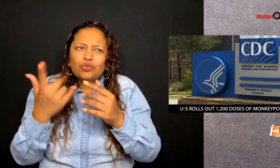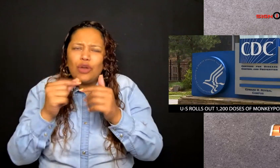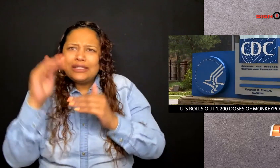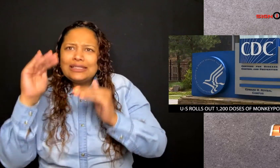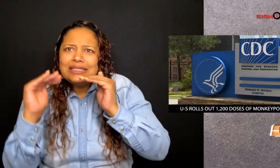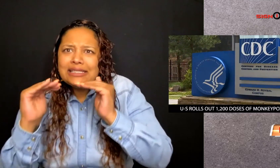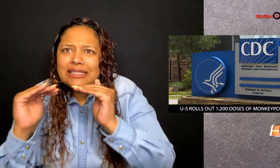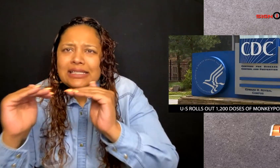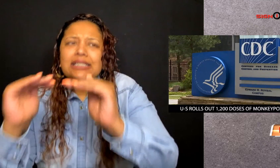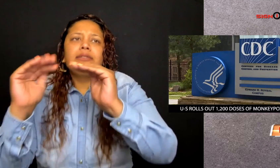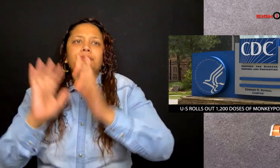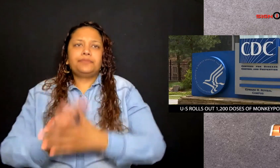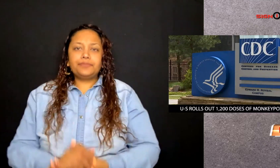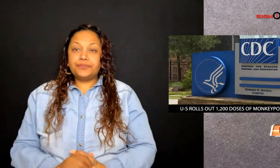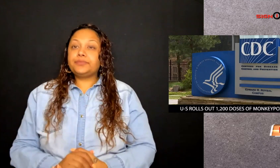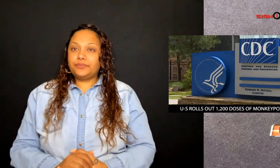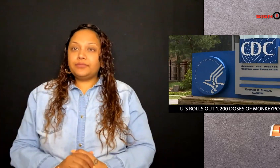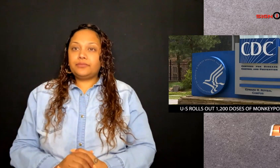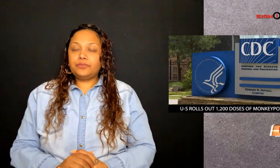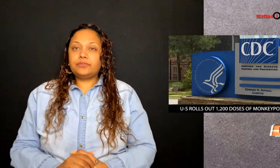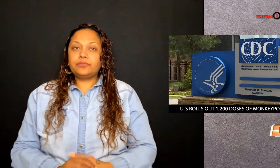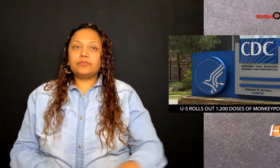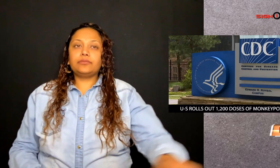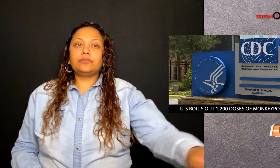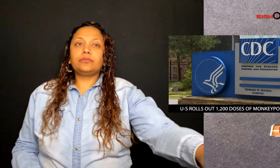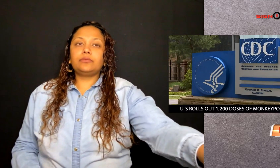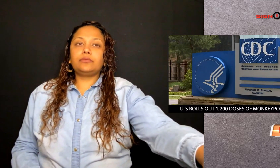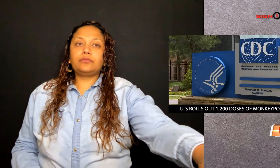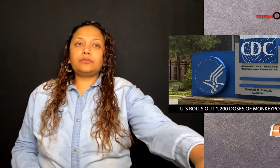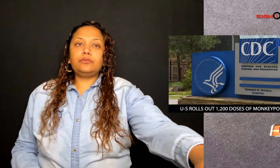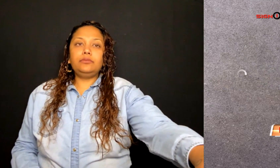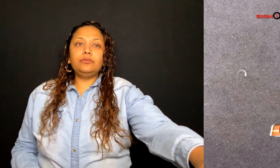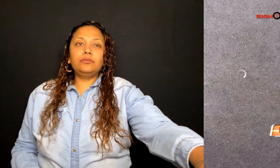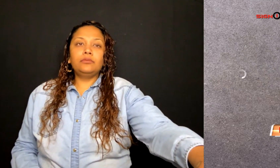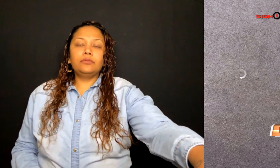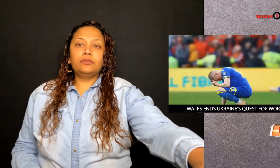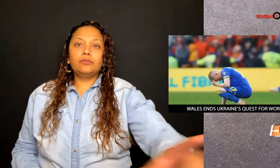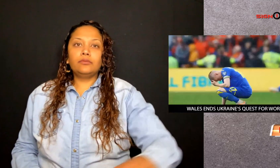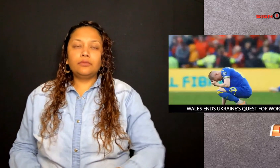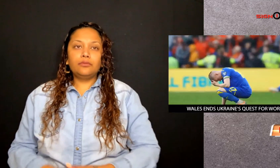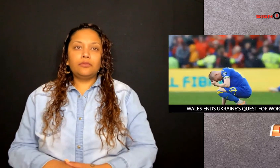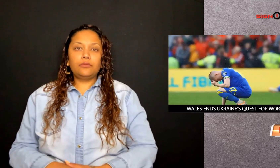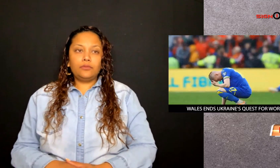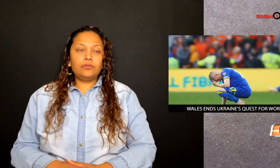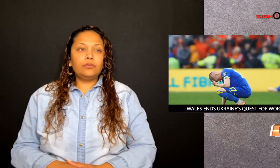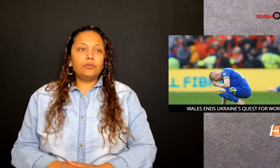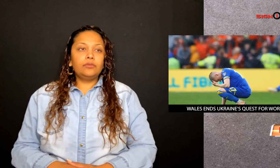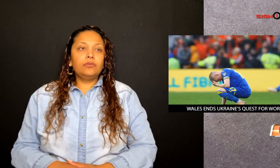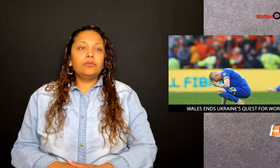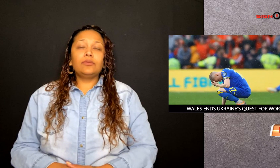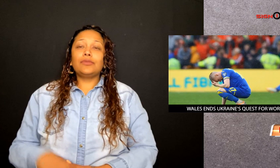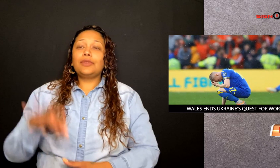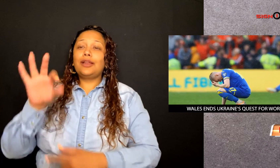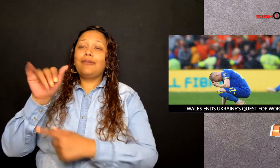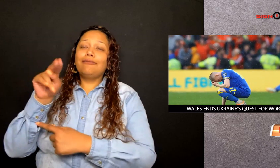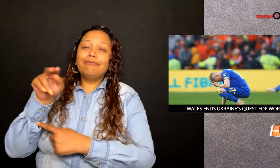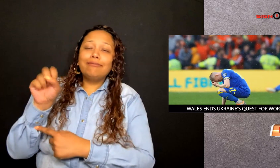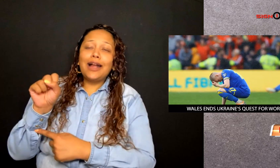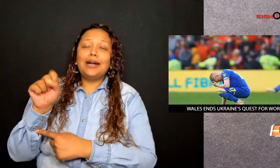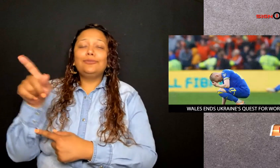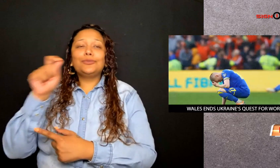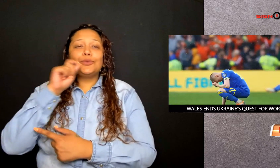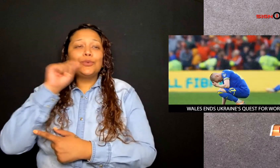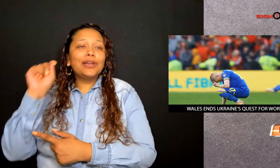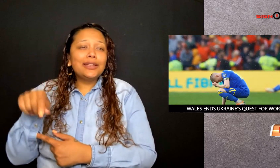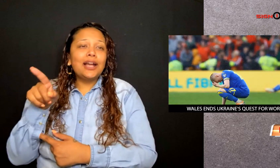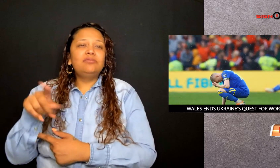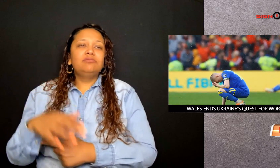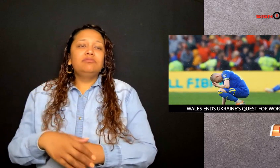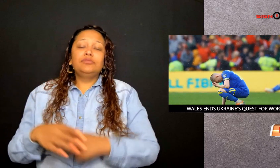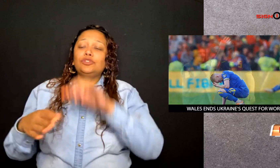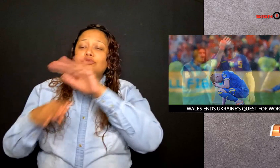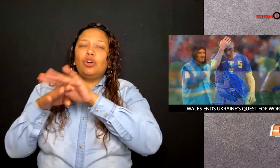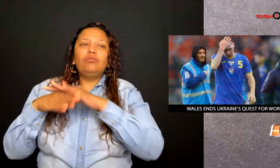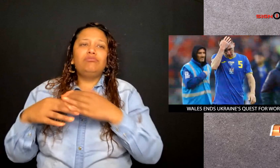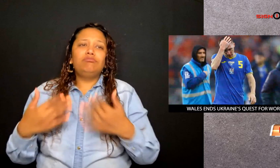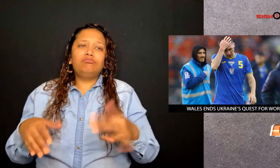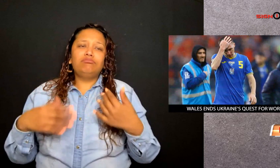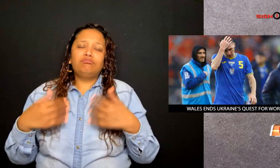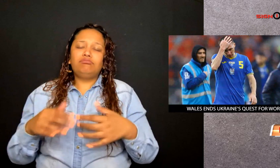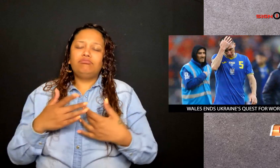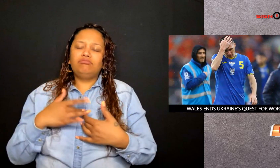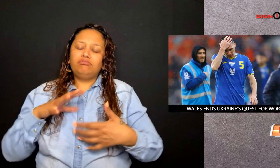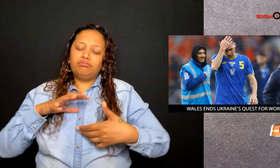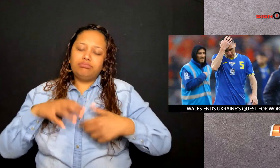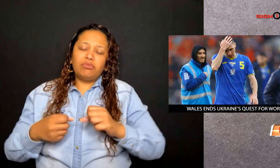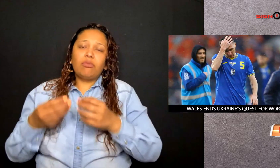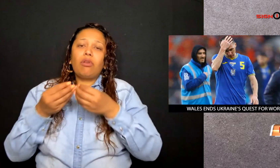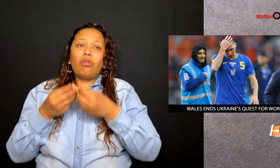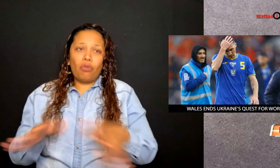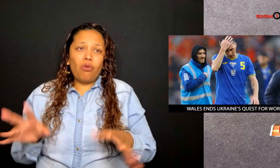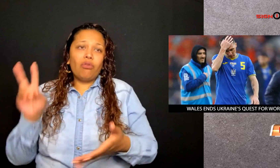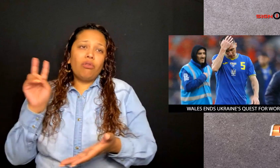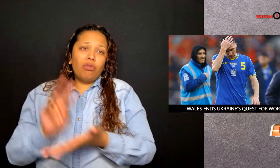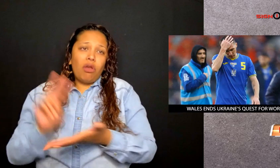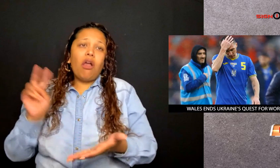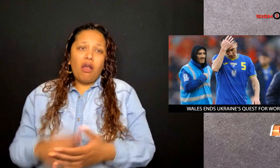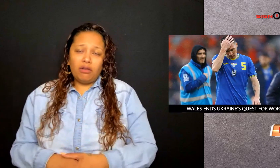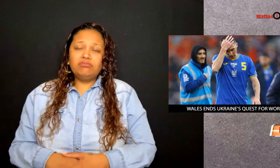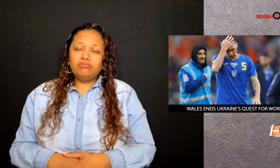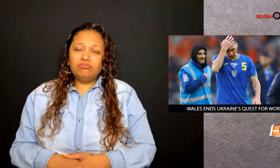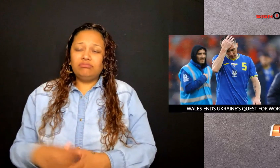community level fans of Ukraine soccer suffered a heartbreaking